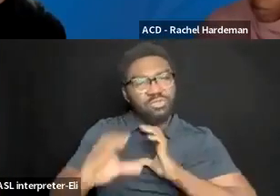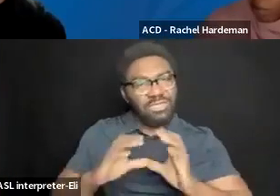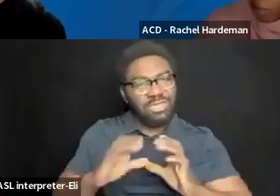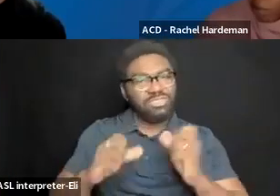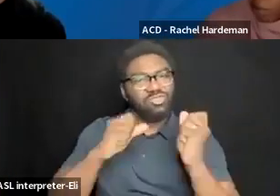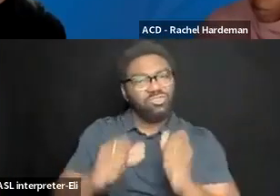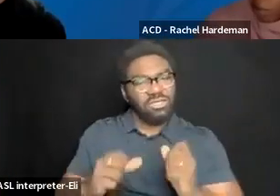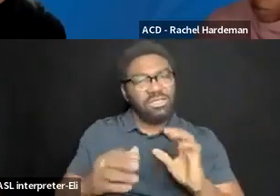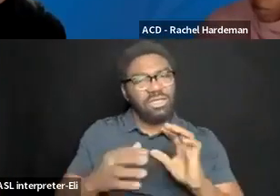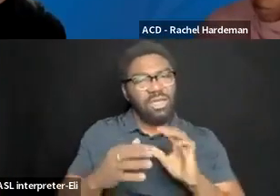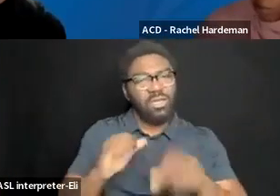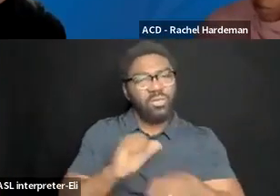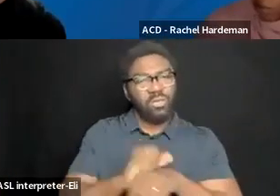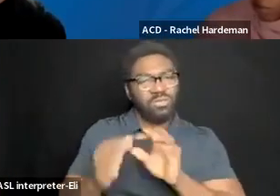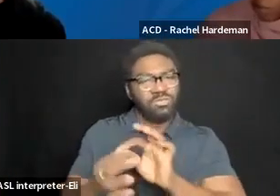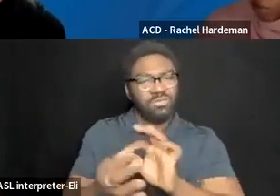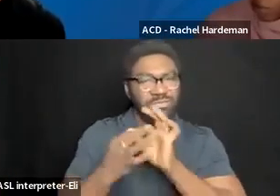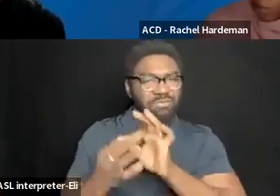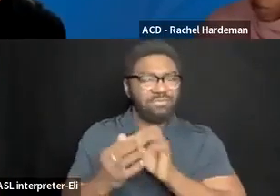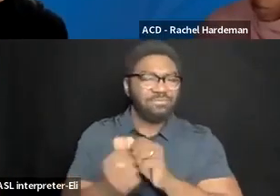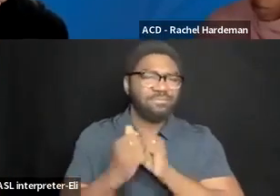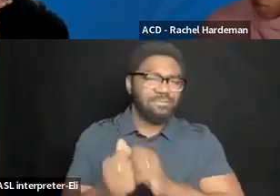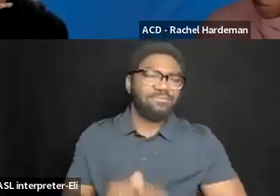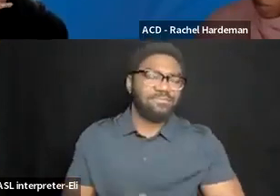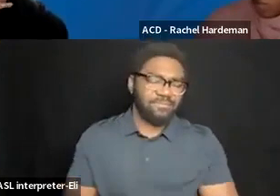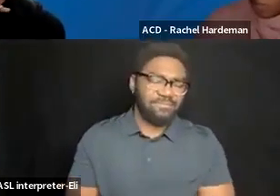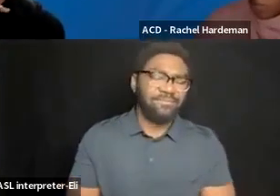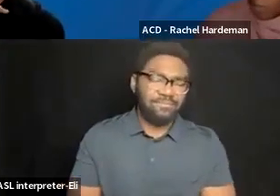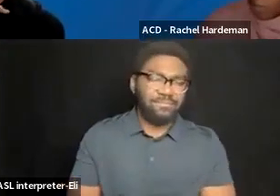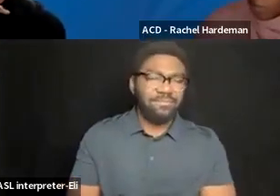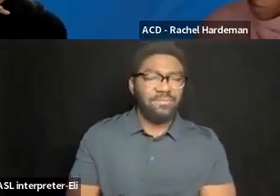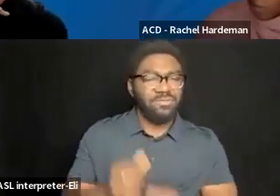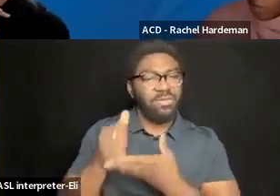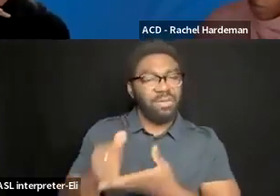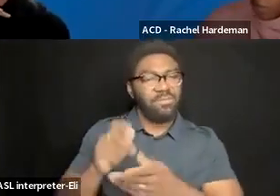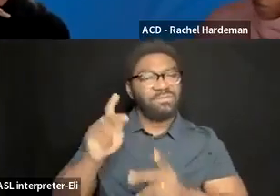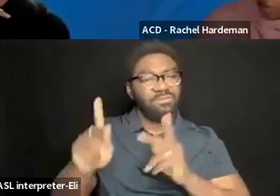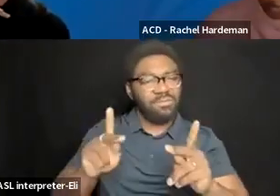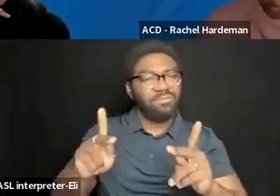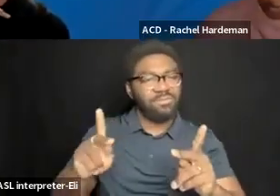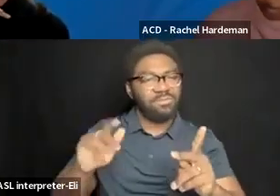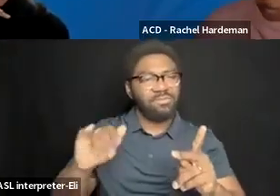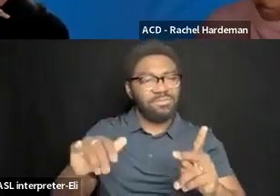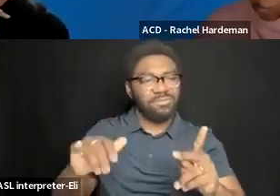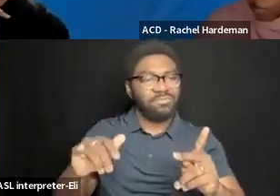of those folks to help to realign the expectations, the motivations.